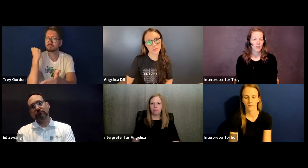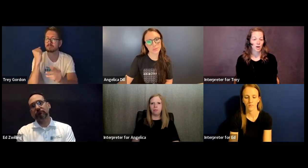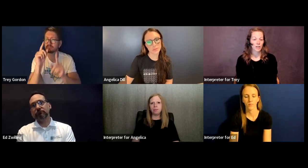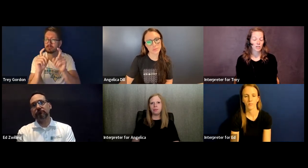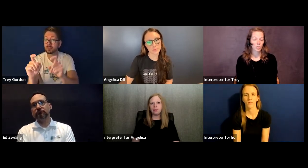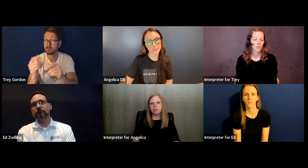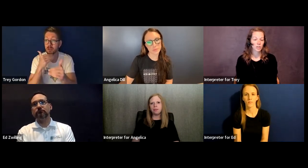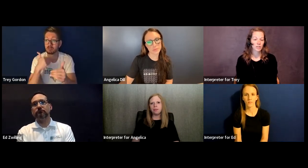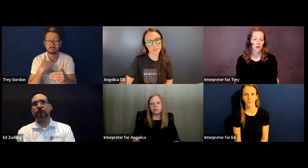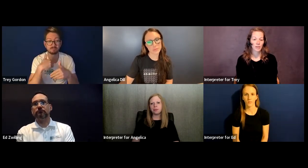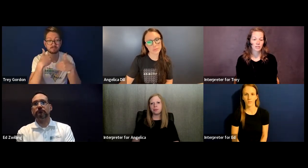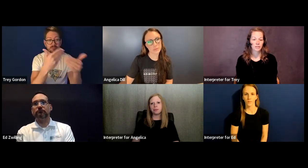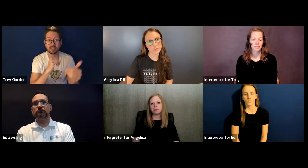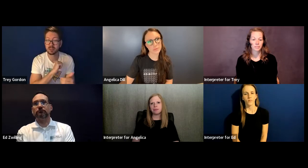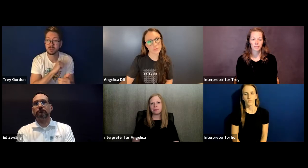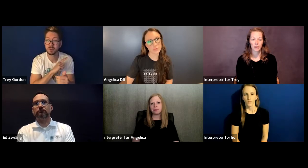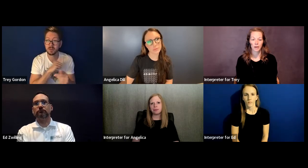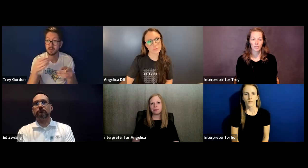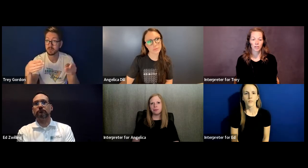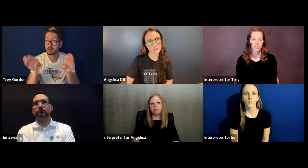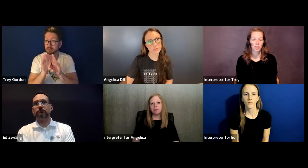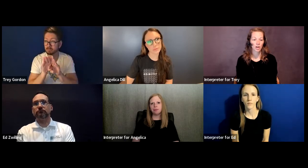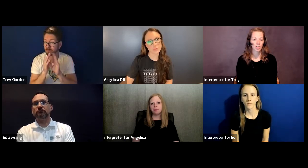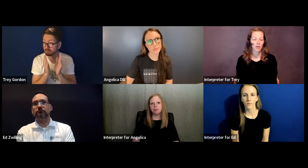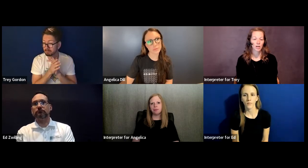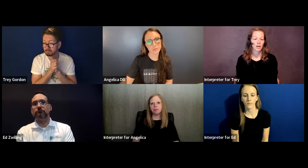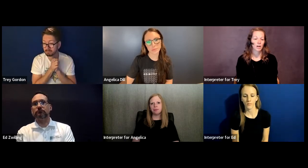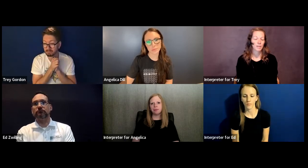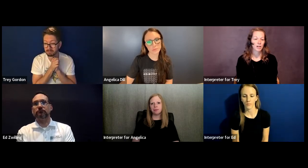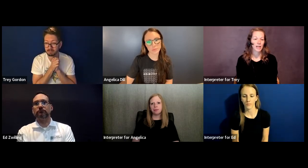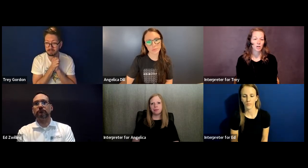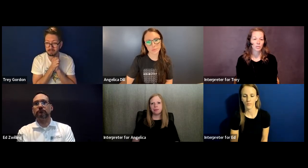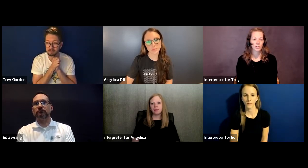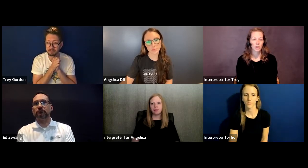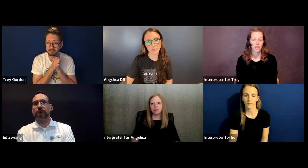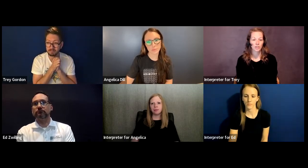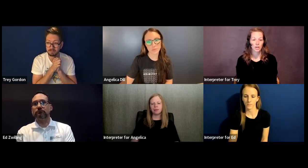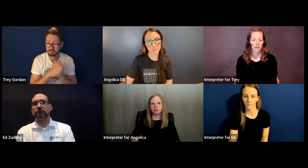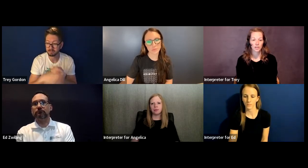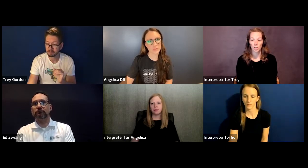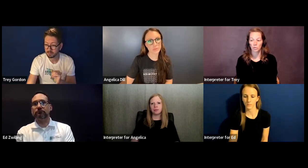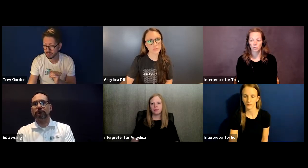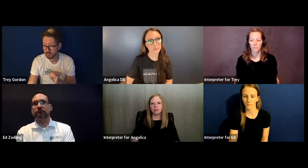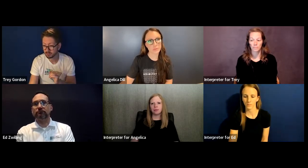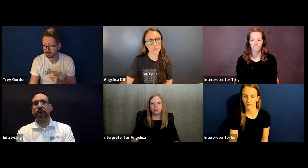audience questions comments um thoughts to share um and then i'll hand it over to angelica to close